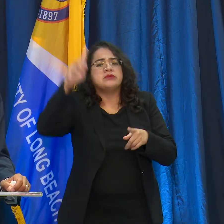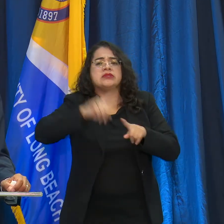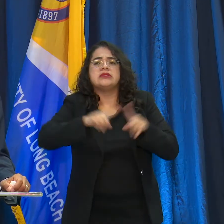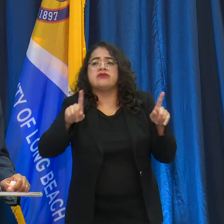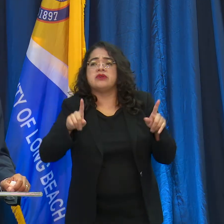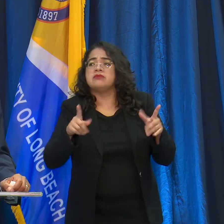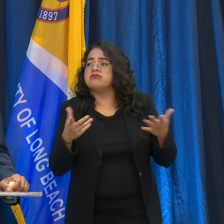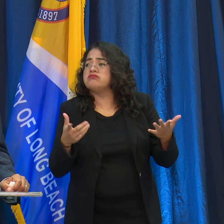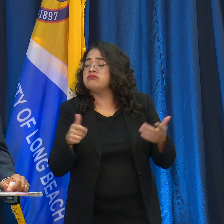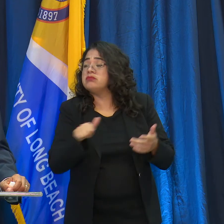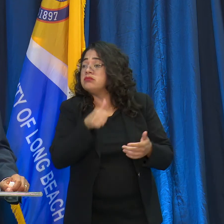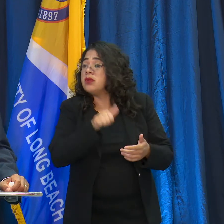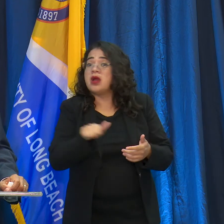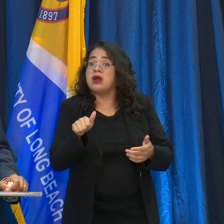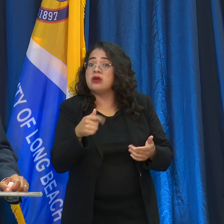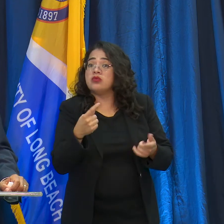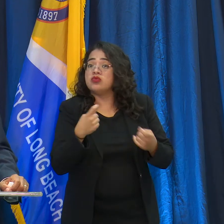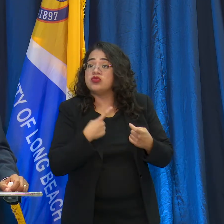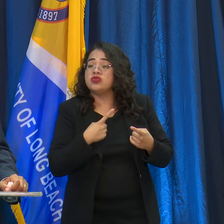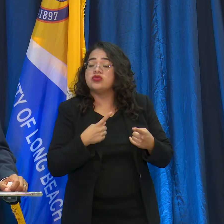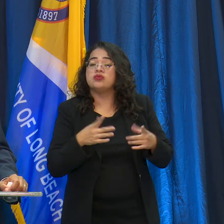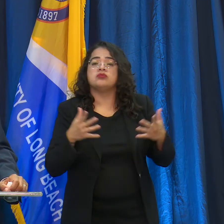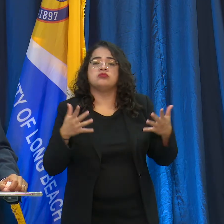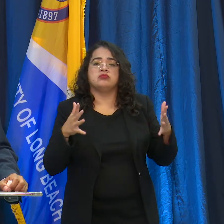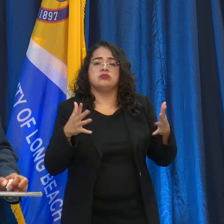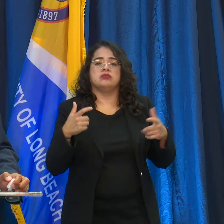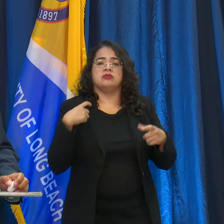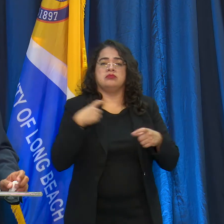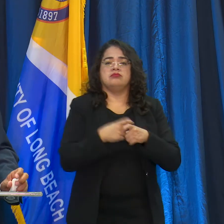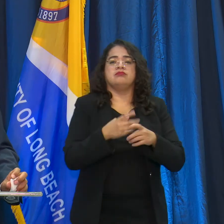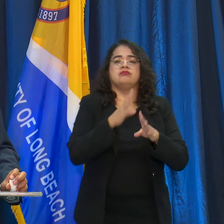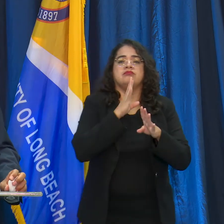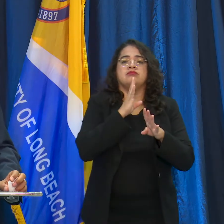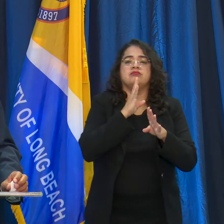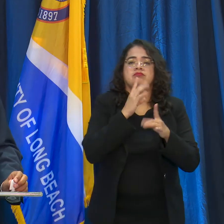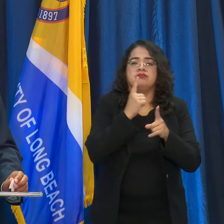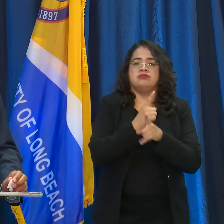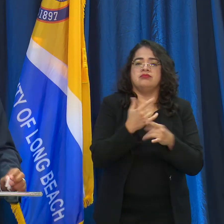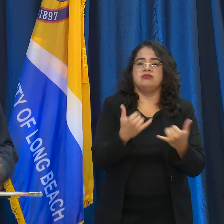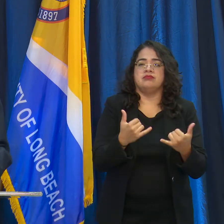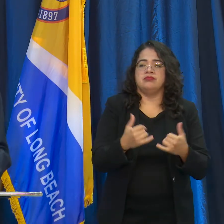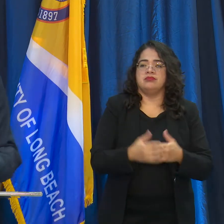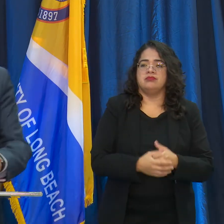Nope. Perfect, we'll do our Spanish translation then.